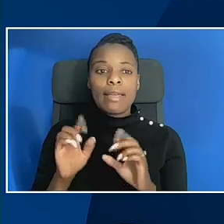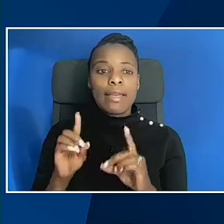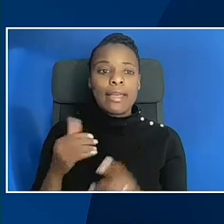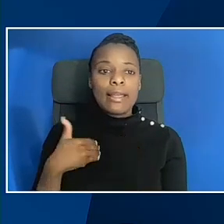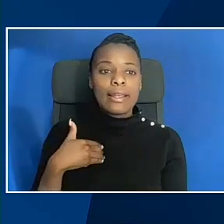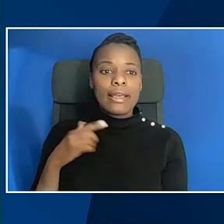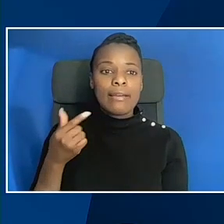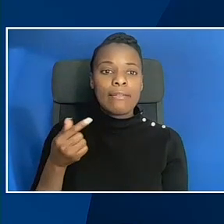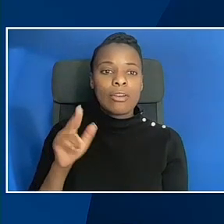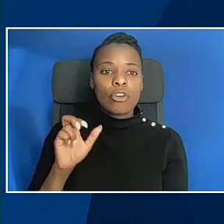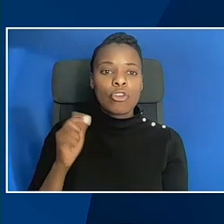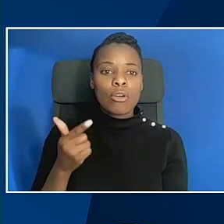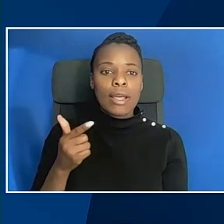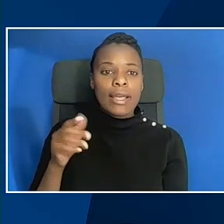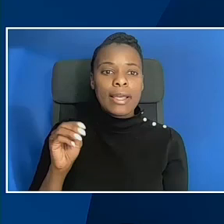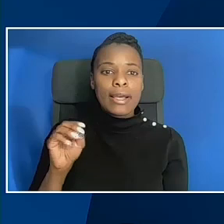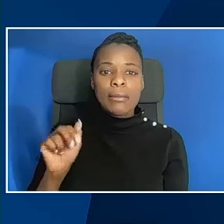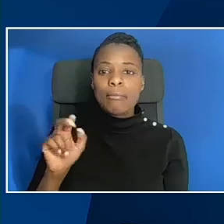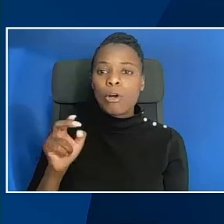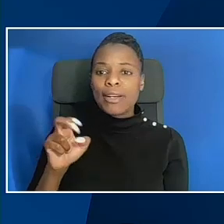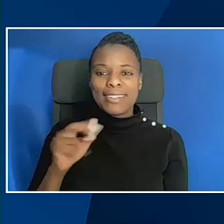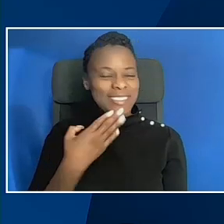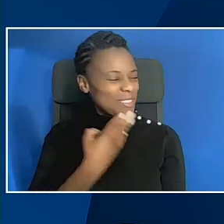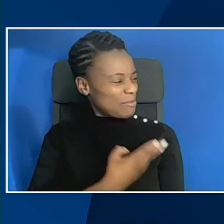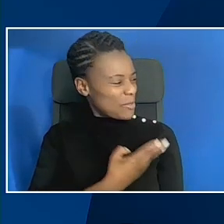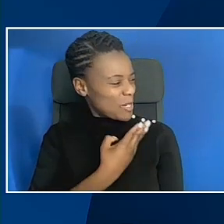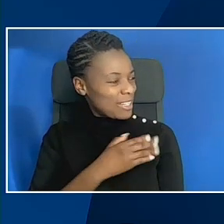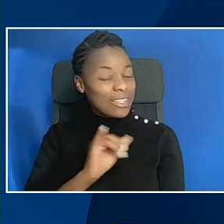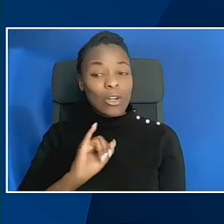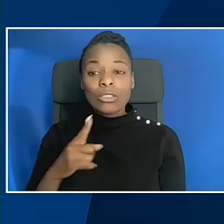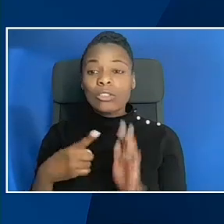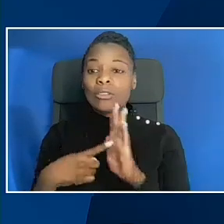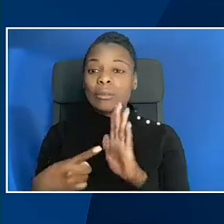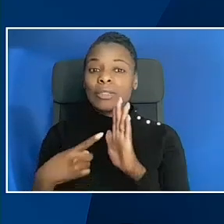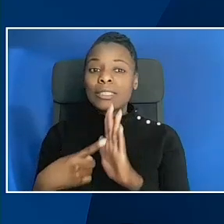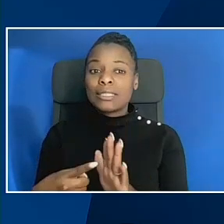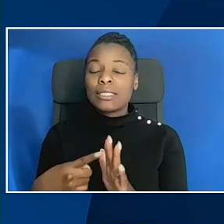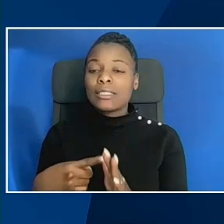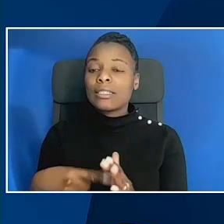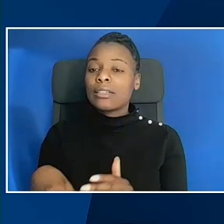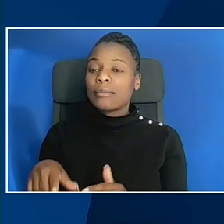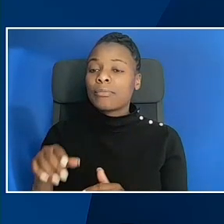Good morning, Greg. And representing the Department of Education's Office of General Counsel, we have Denise Morelli.